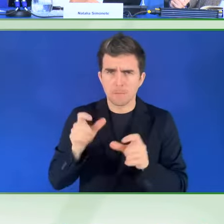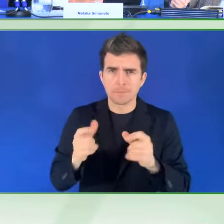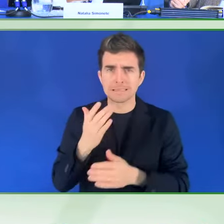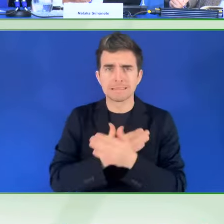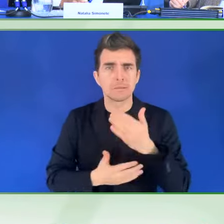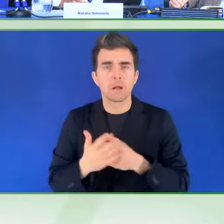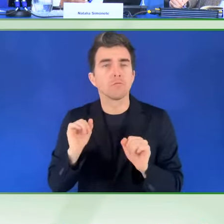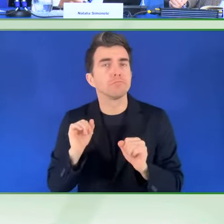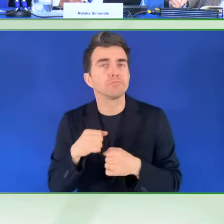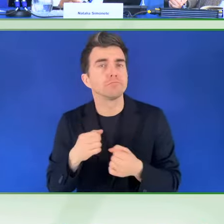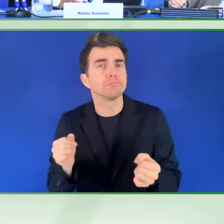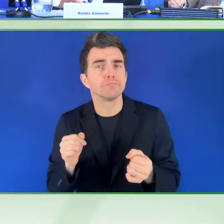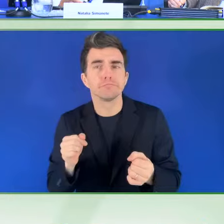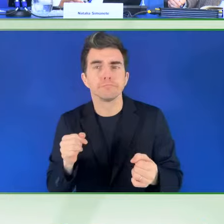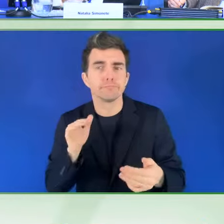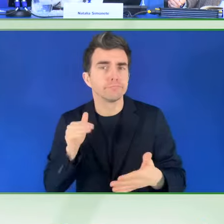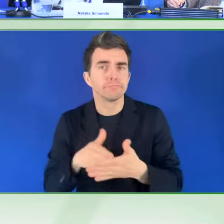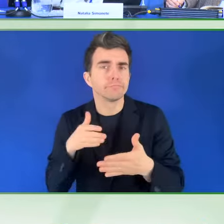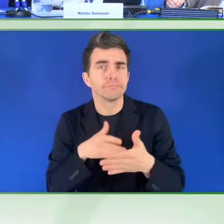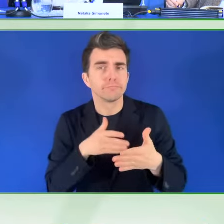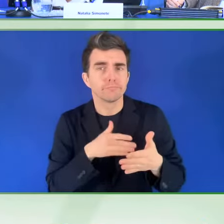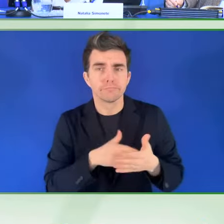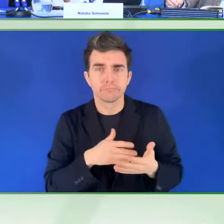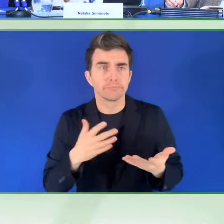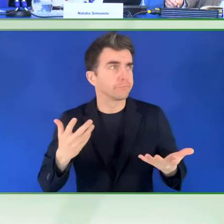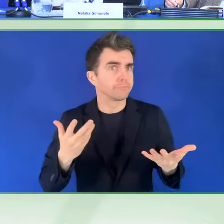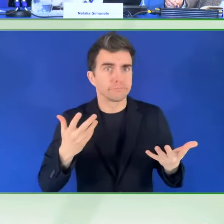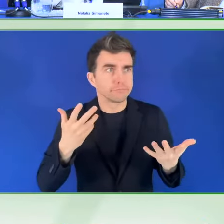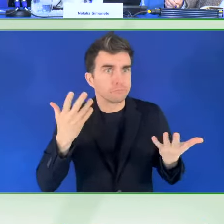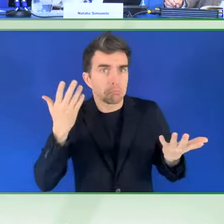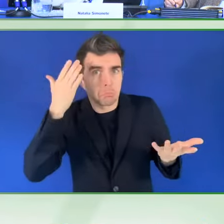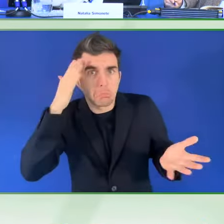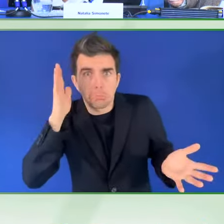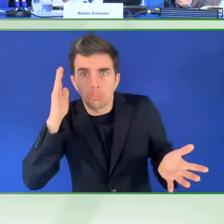I will do the best I can.